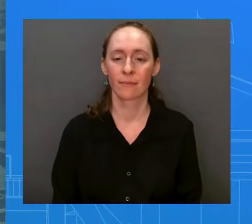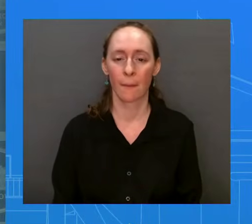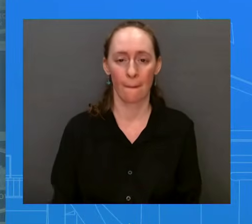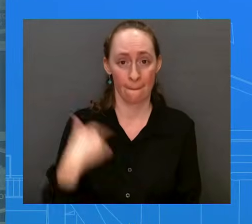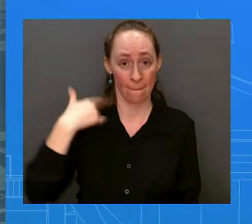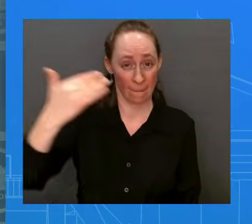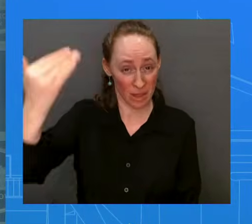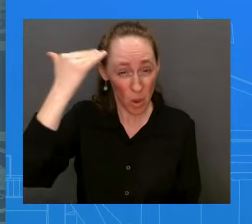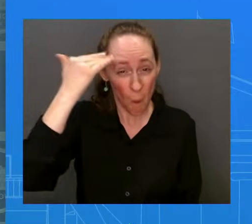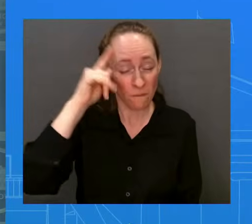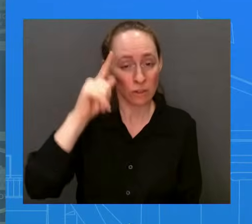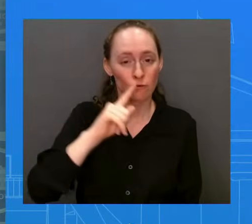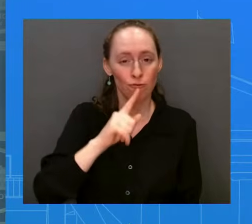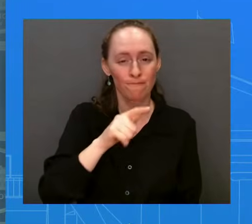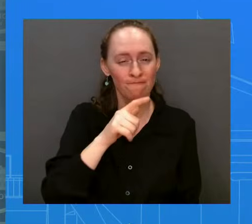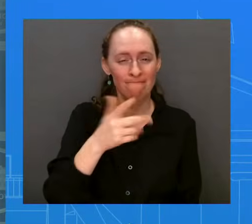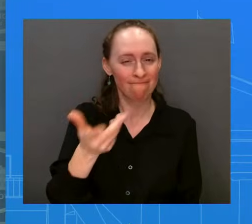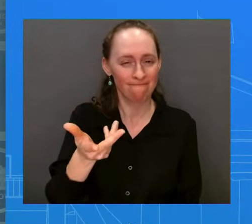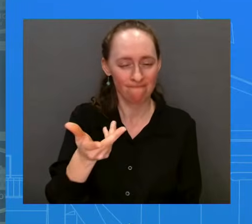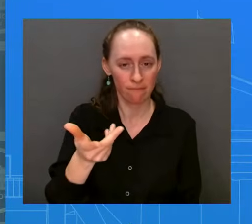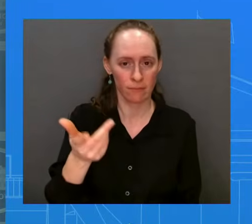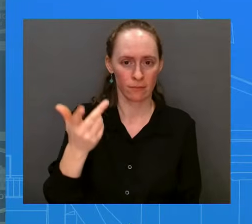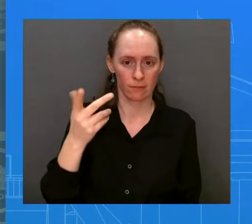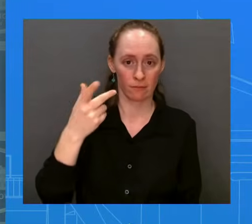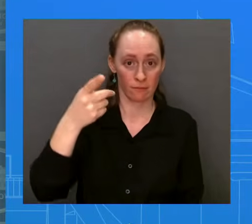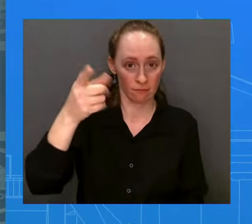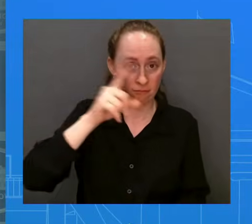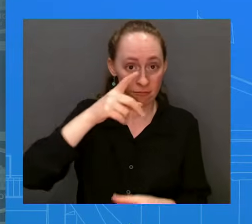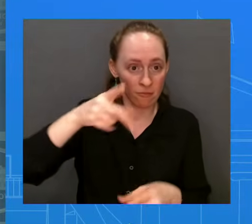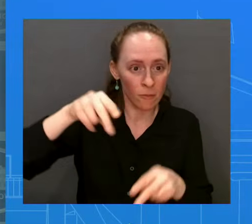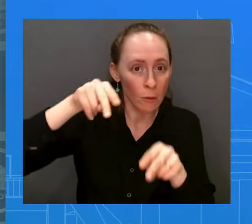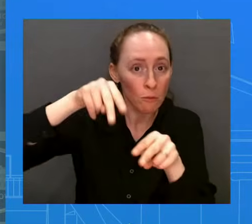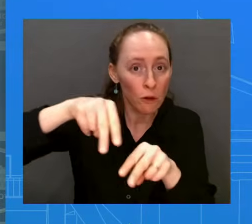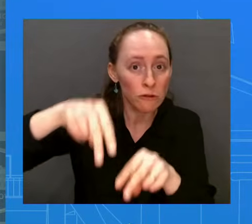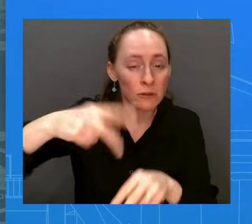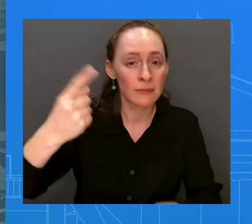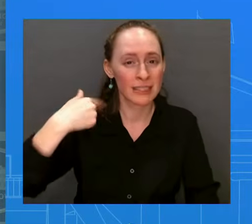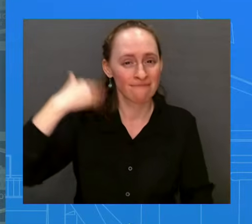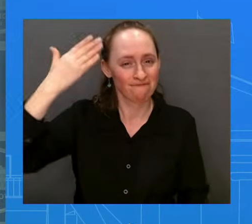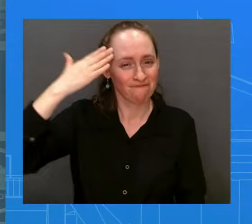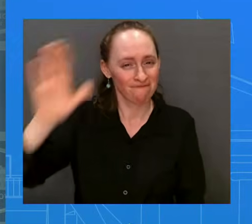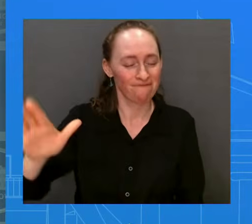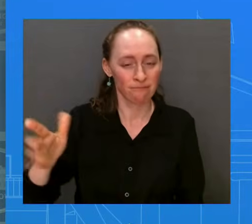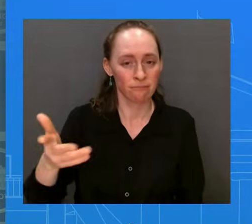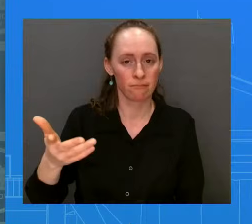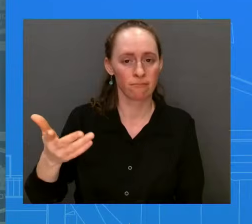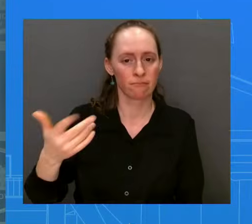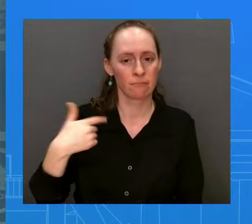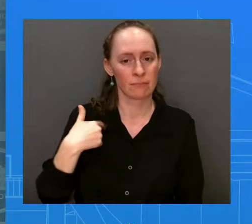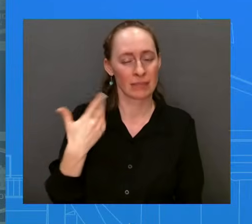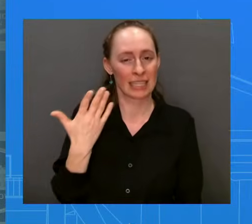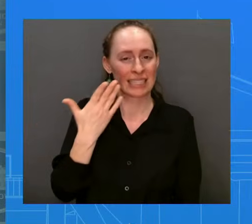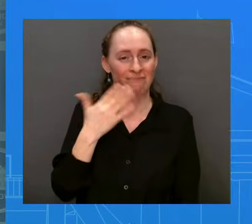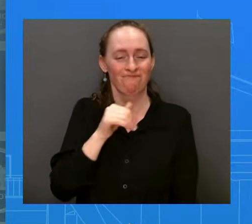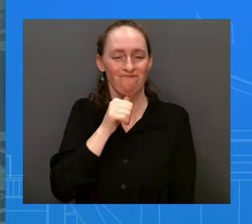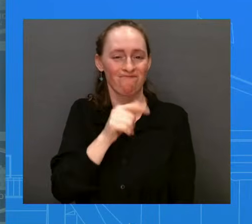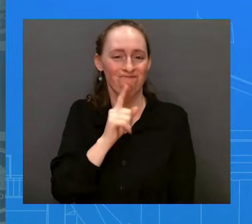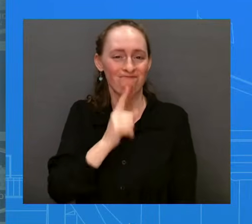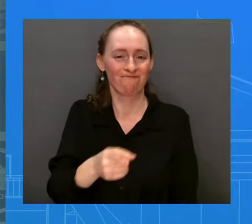but we can't rule it out. So, there was a little bit -- there was enough uncertainty there that, again, out of an abundance of caution, doing the prudent thing,